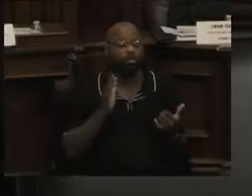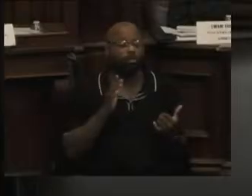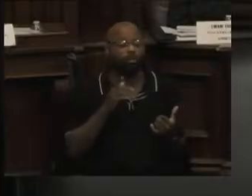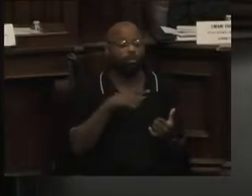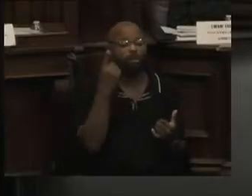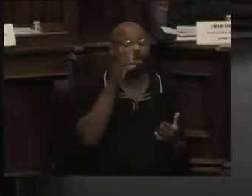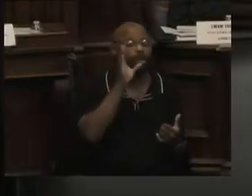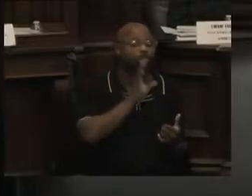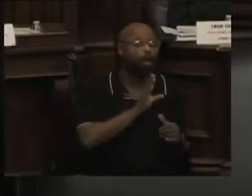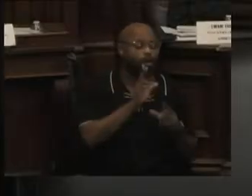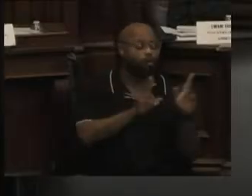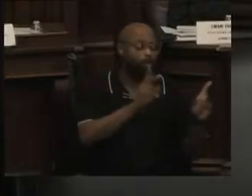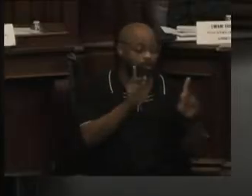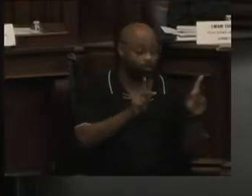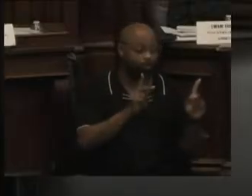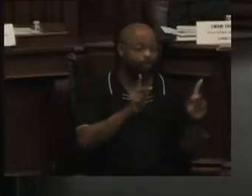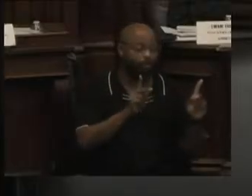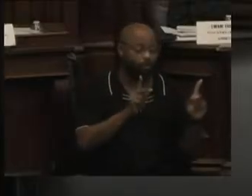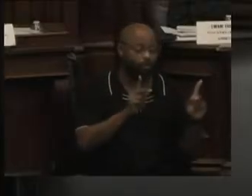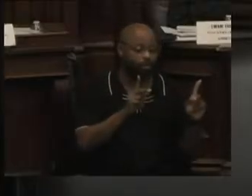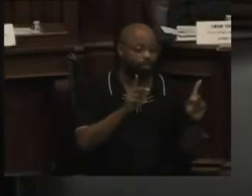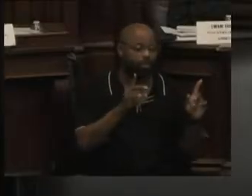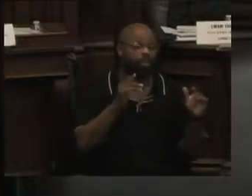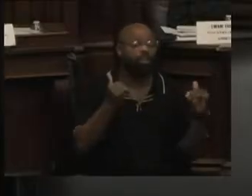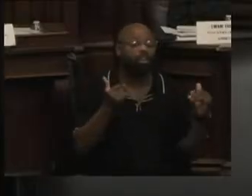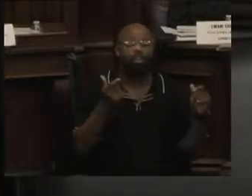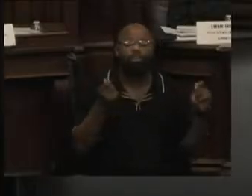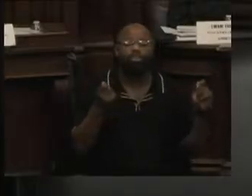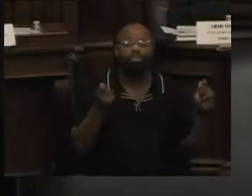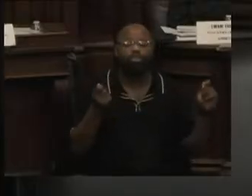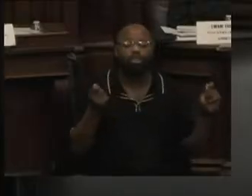cultures, but most of them